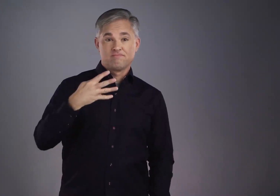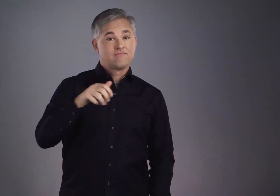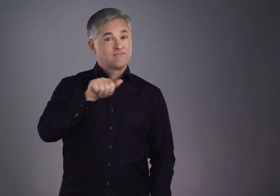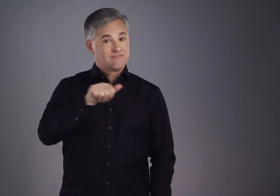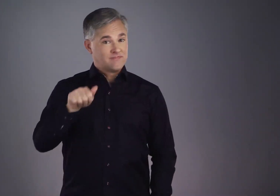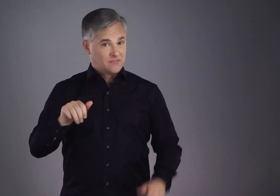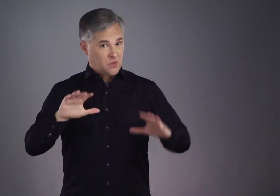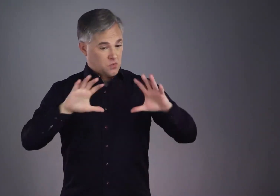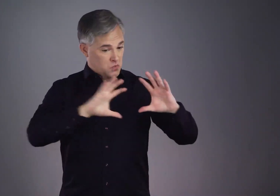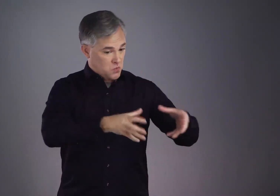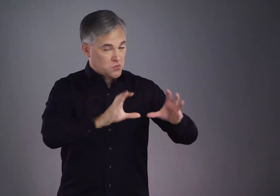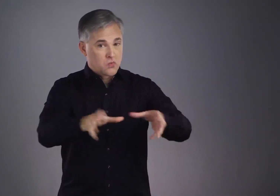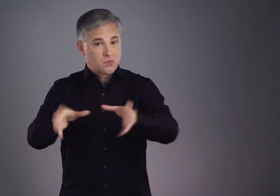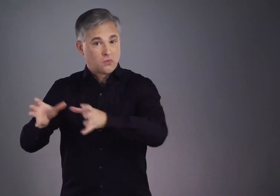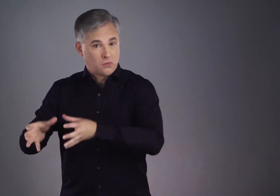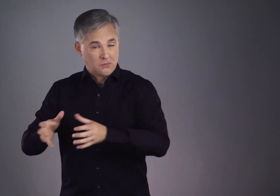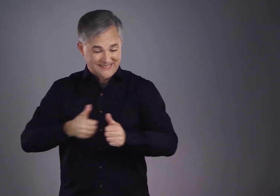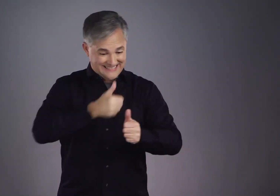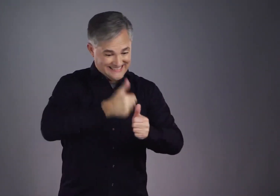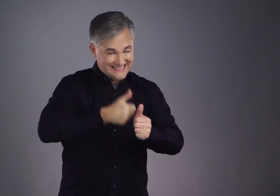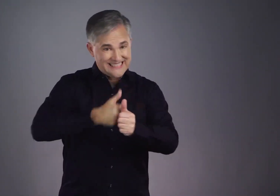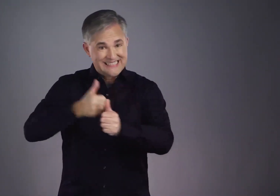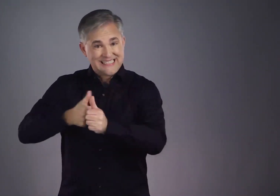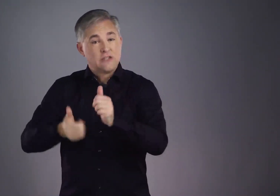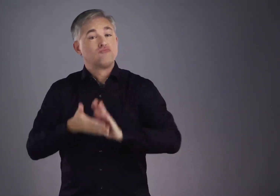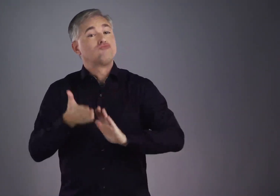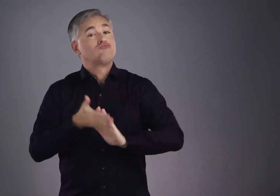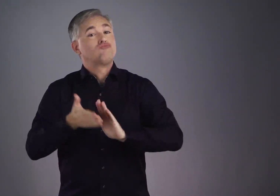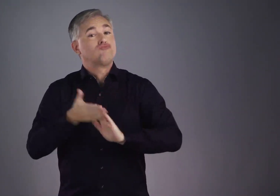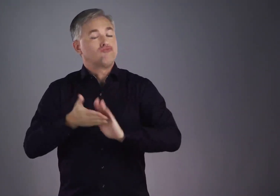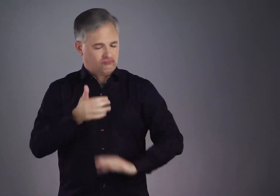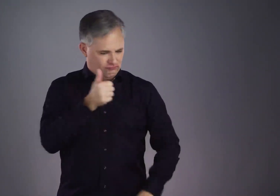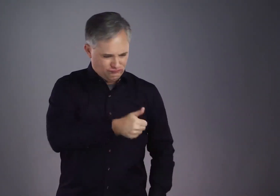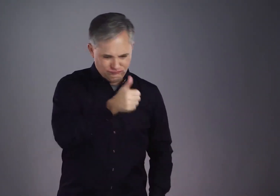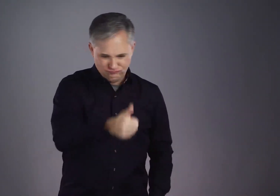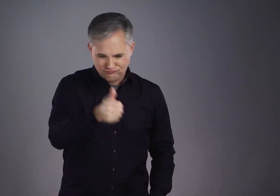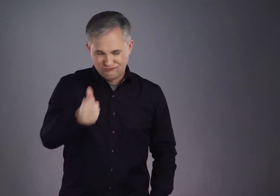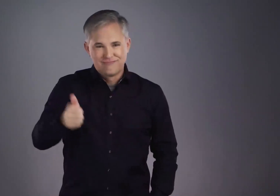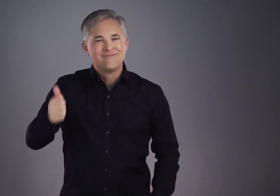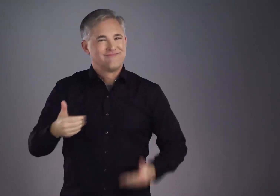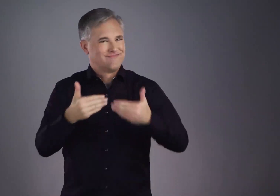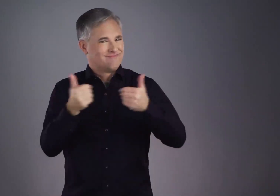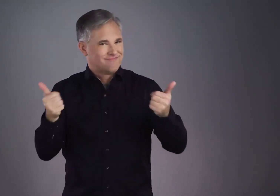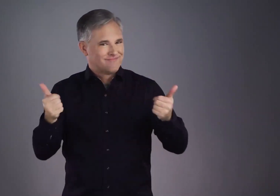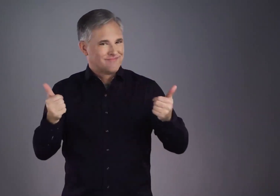Four — Each group should be autonomous except in matters affecting other groups